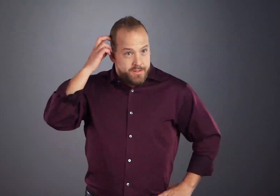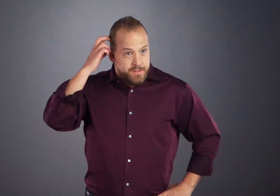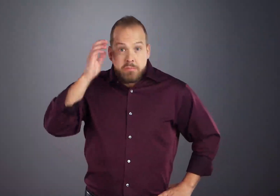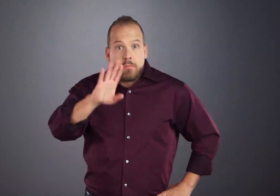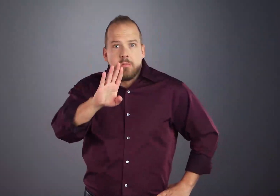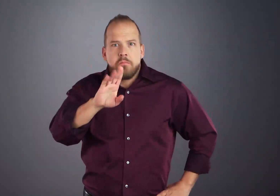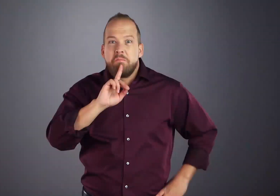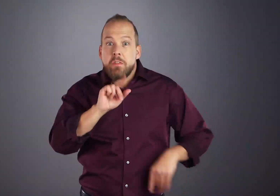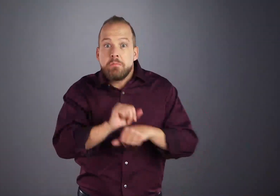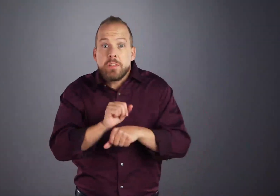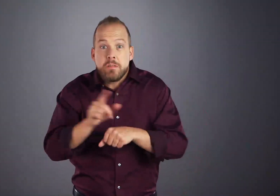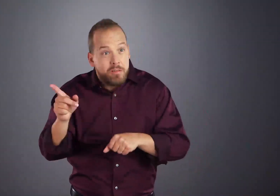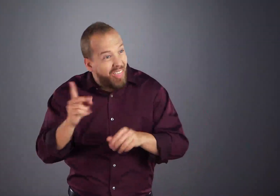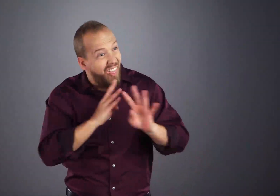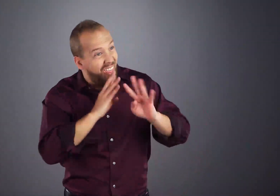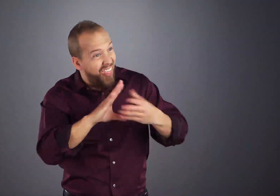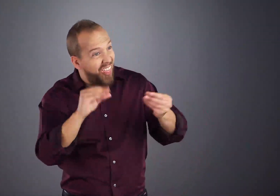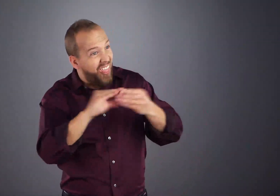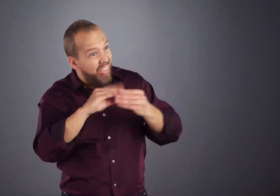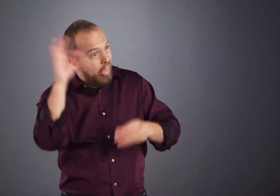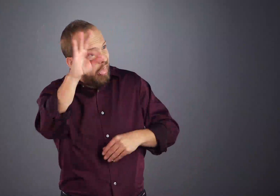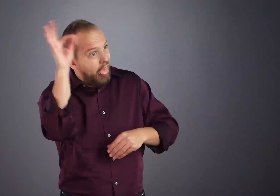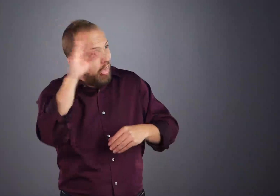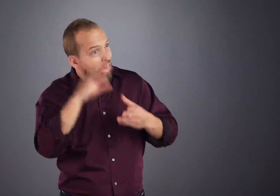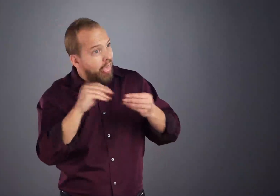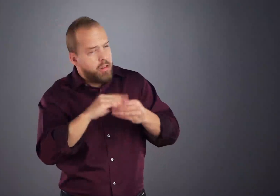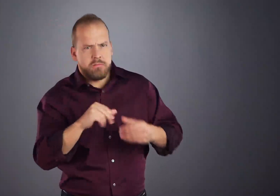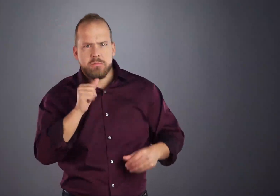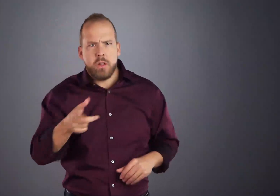But he did no ranting.